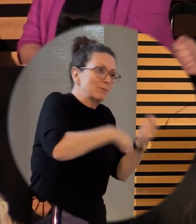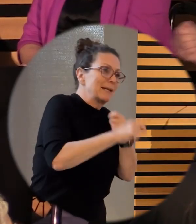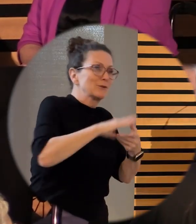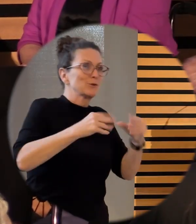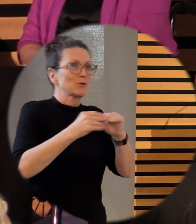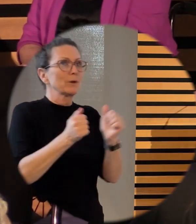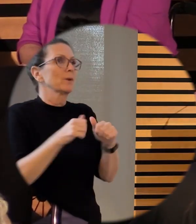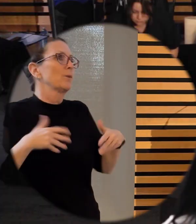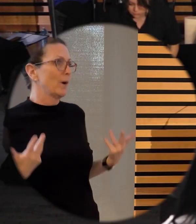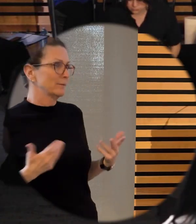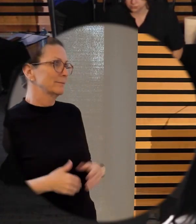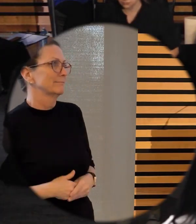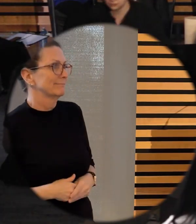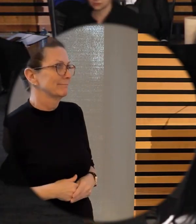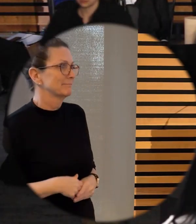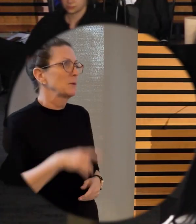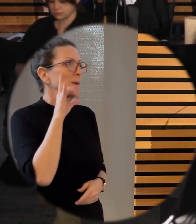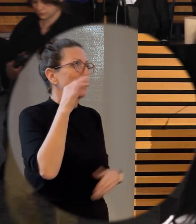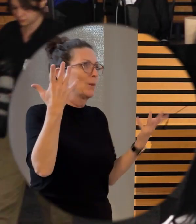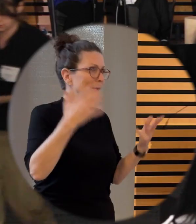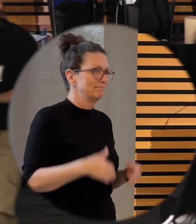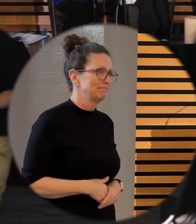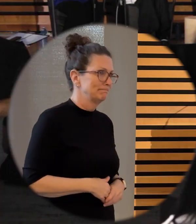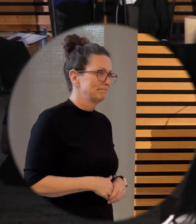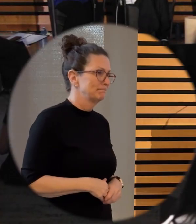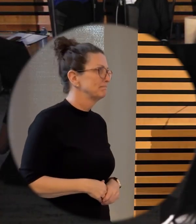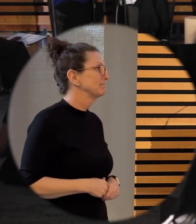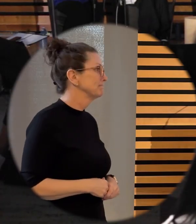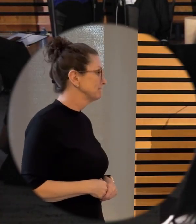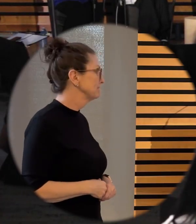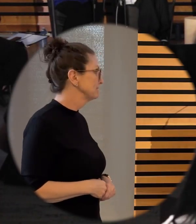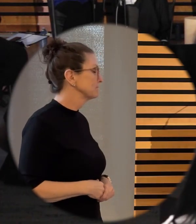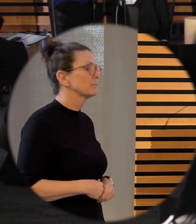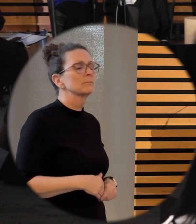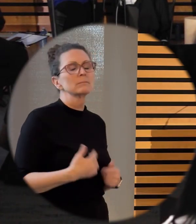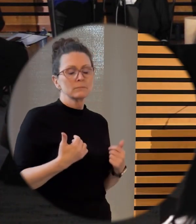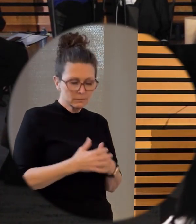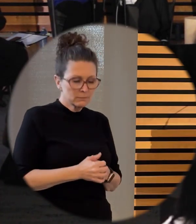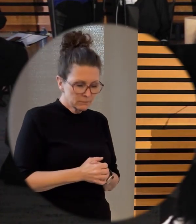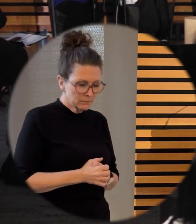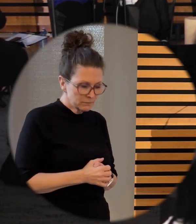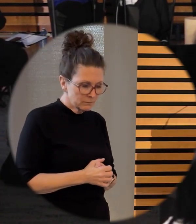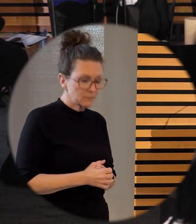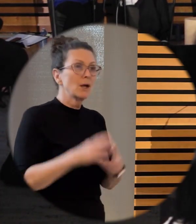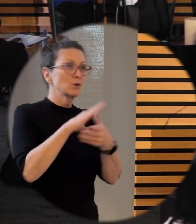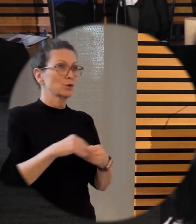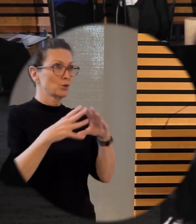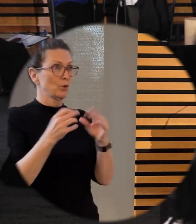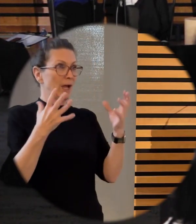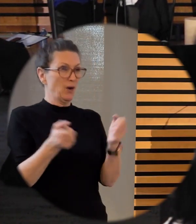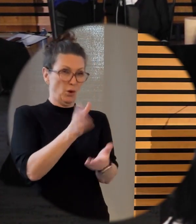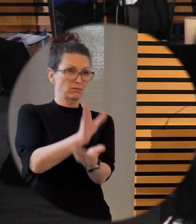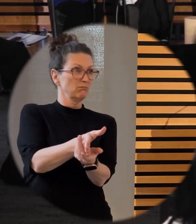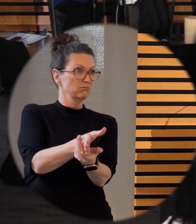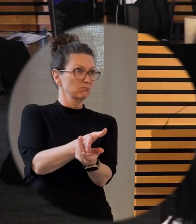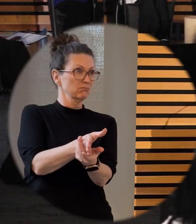other instead? What would that story be? I think the story that I want all of us to stop saying